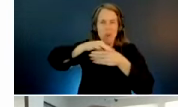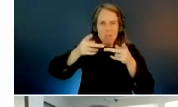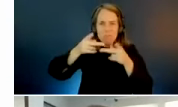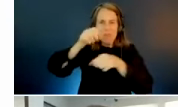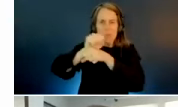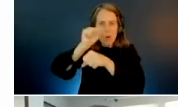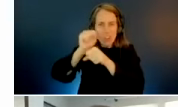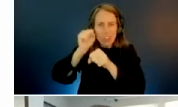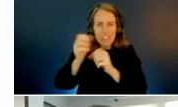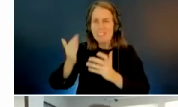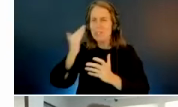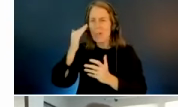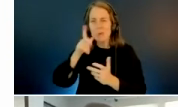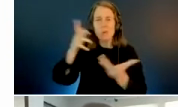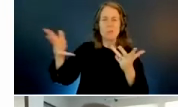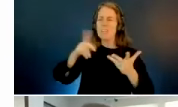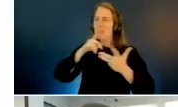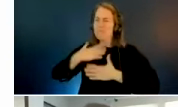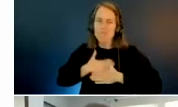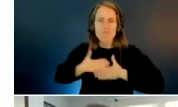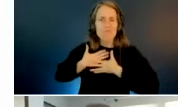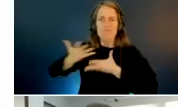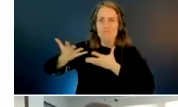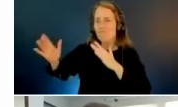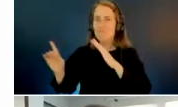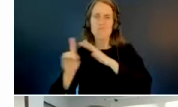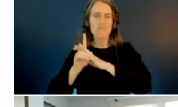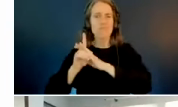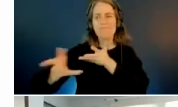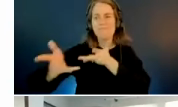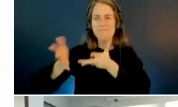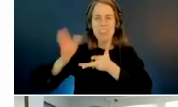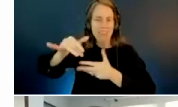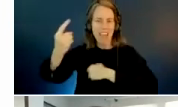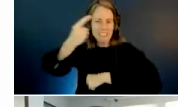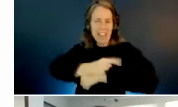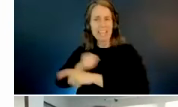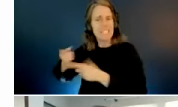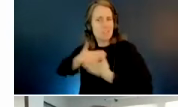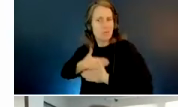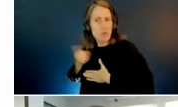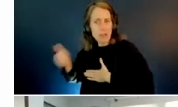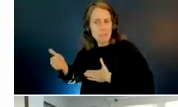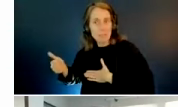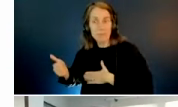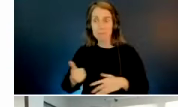i take advantage of of in person absentee i go and vote early um and so that's just to say that that